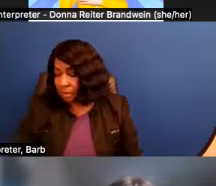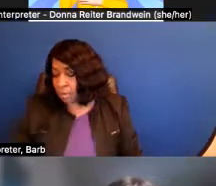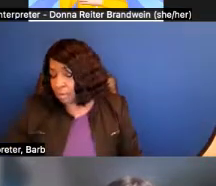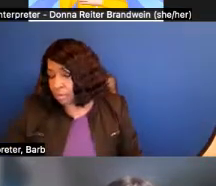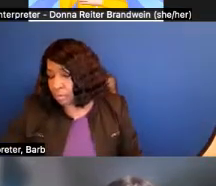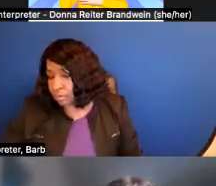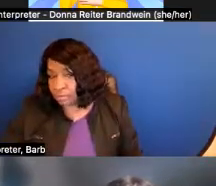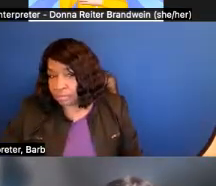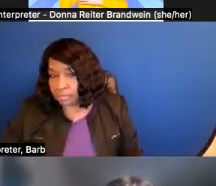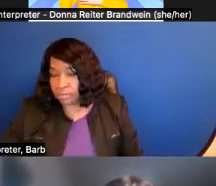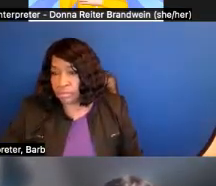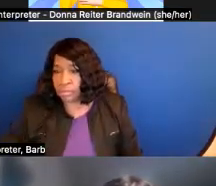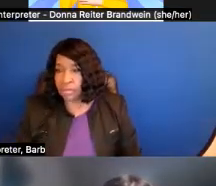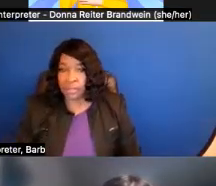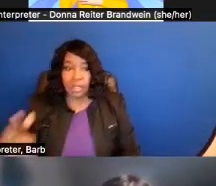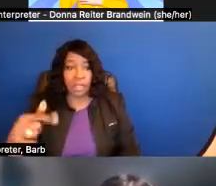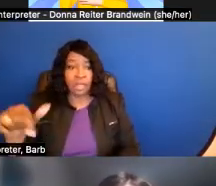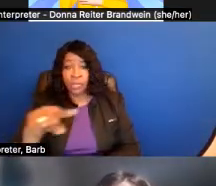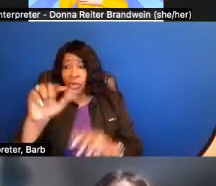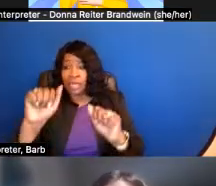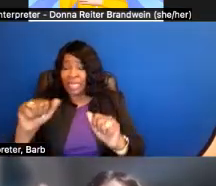Everyone see the title slide, Exploring the Impact?